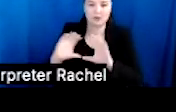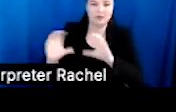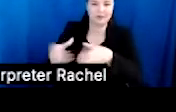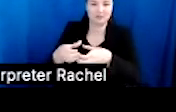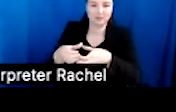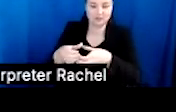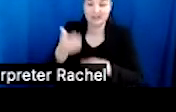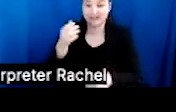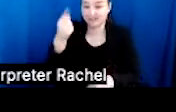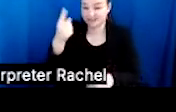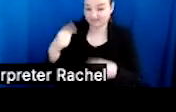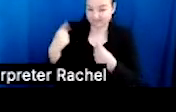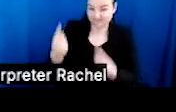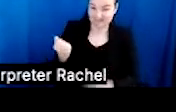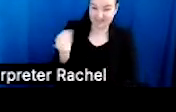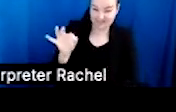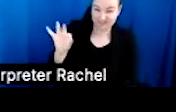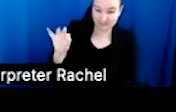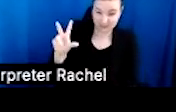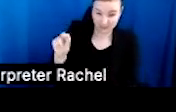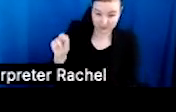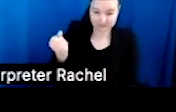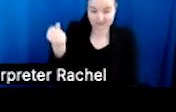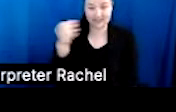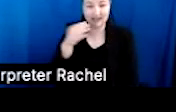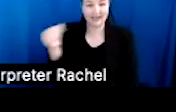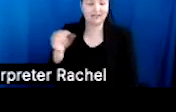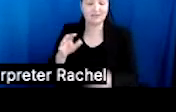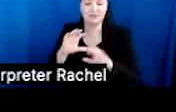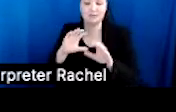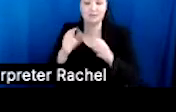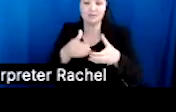as well as the political and social movements of their own time. The Art Workers' Coalition